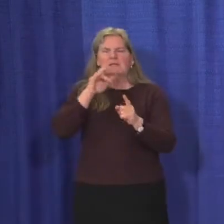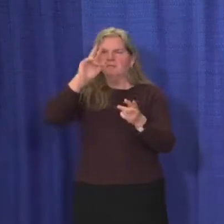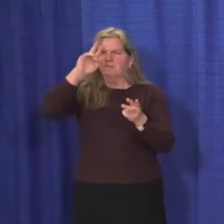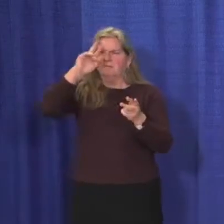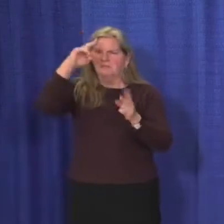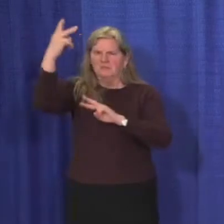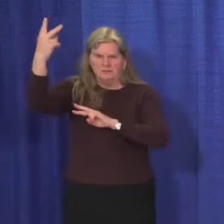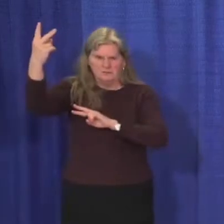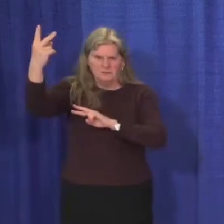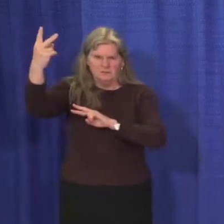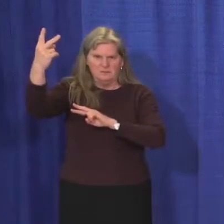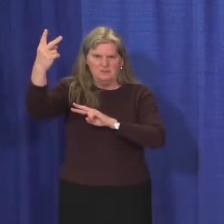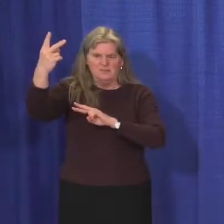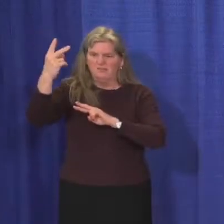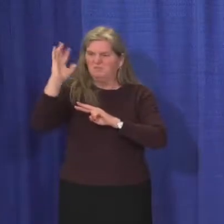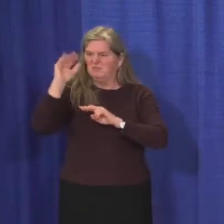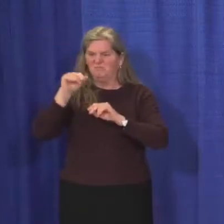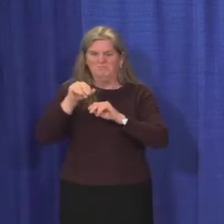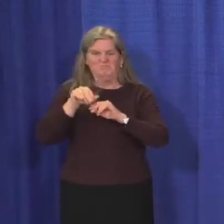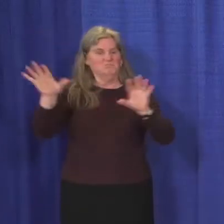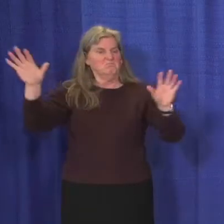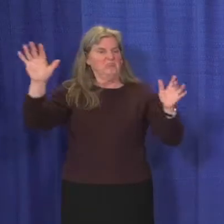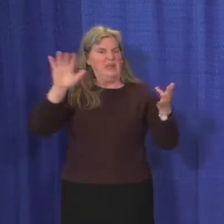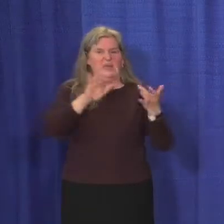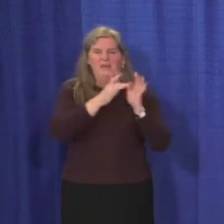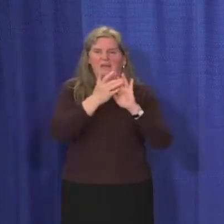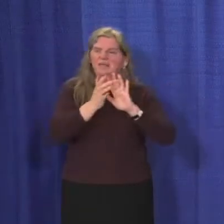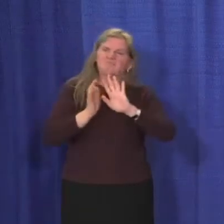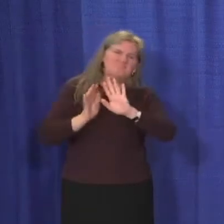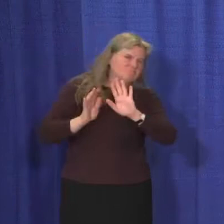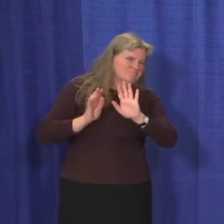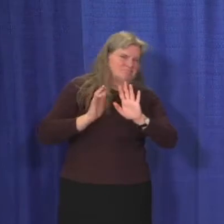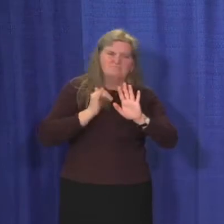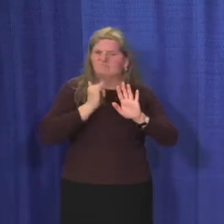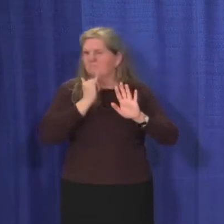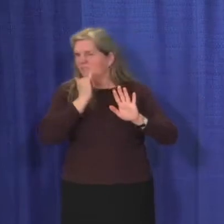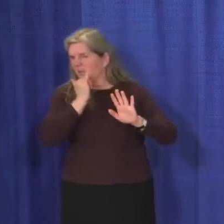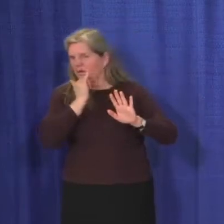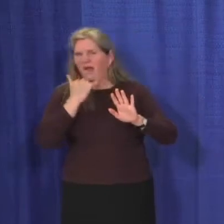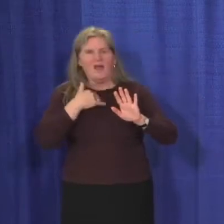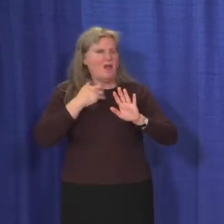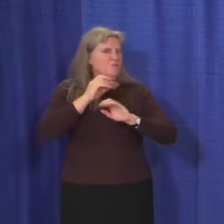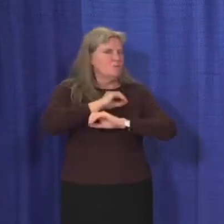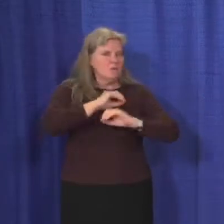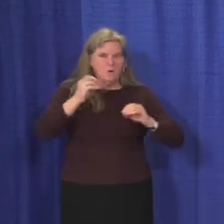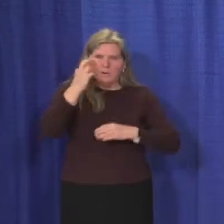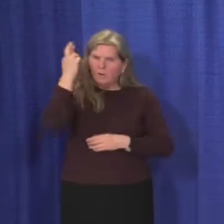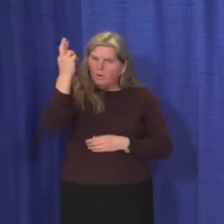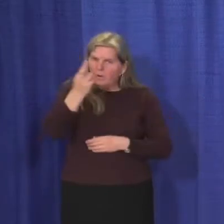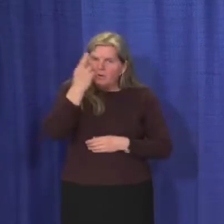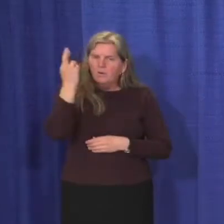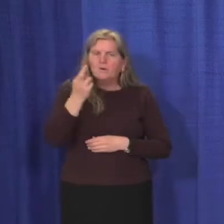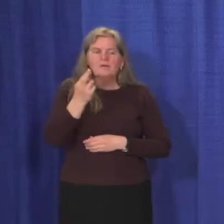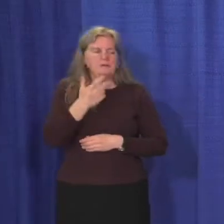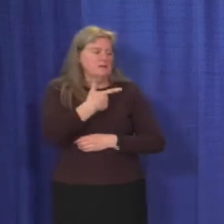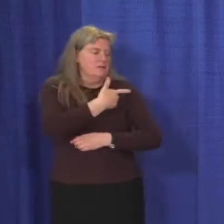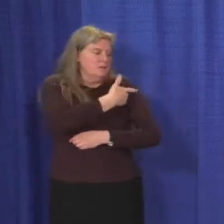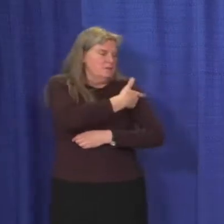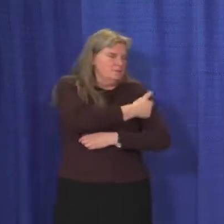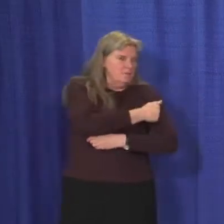unfortunate misconception that has rapidly spread throughout social media. There is no biological reasons